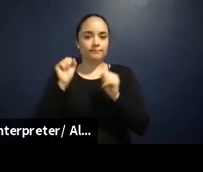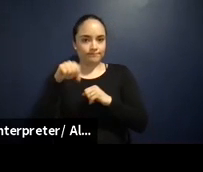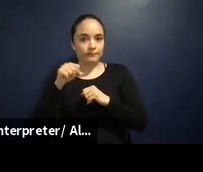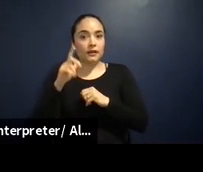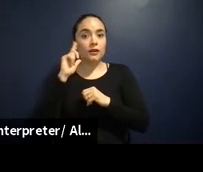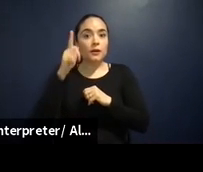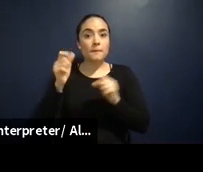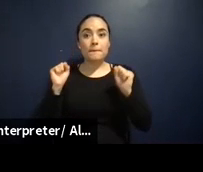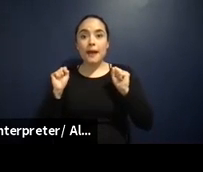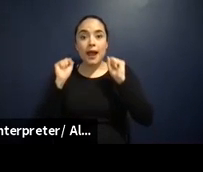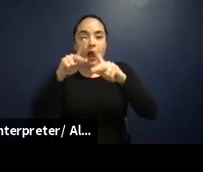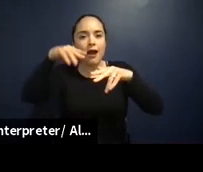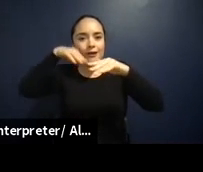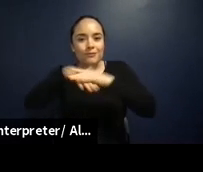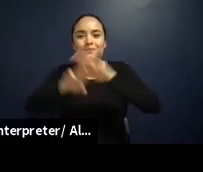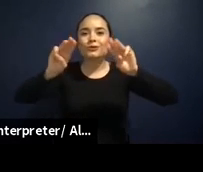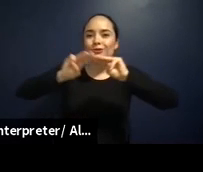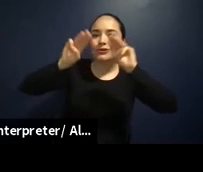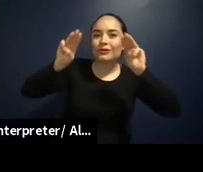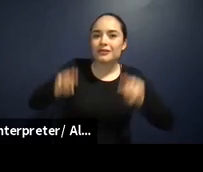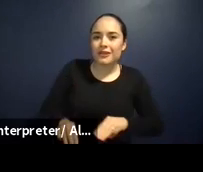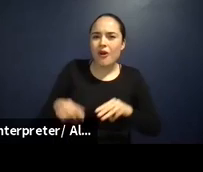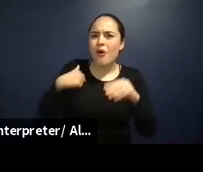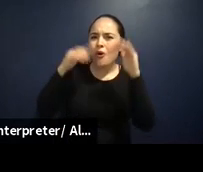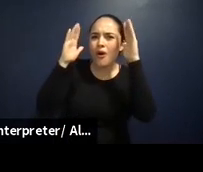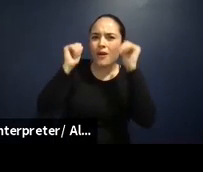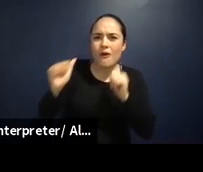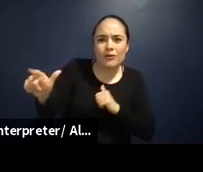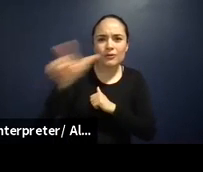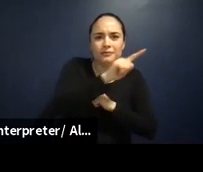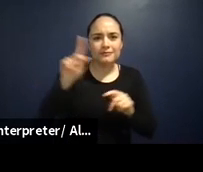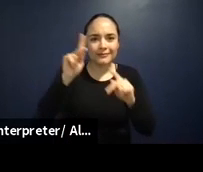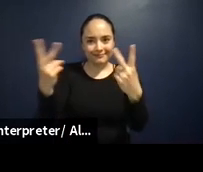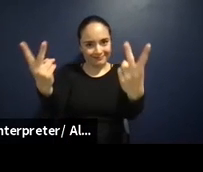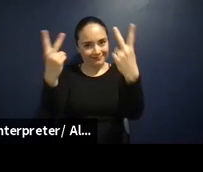in that little box is a piece of gold ore, and that is the amount of gold that would be extracted from